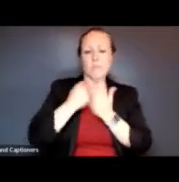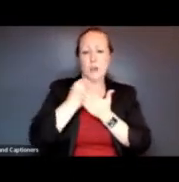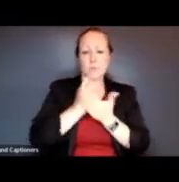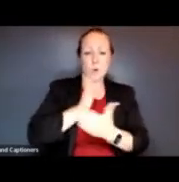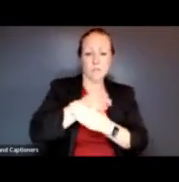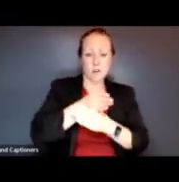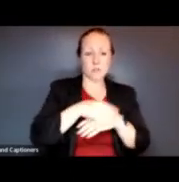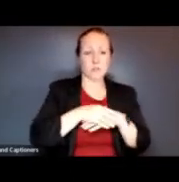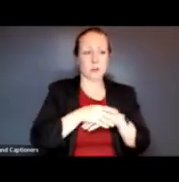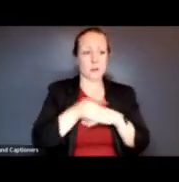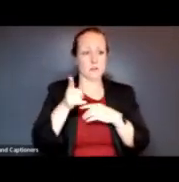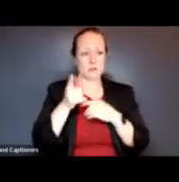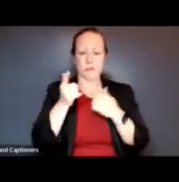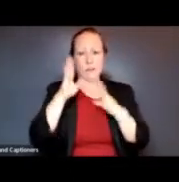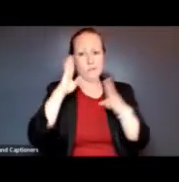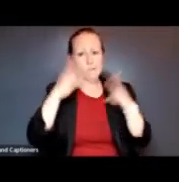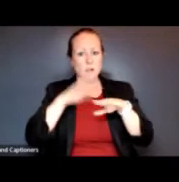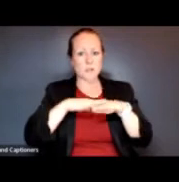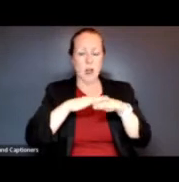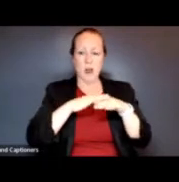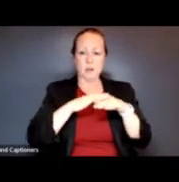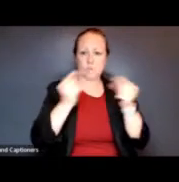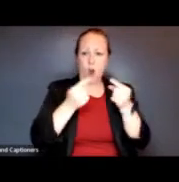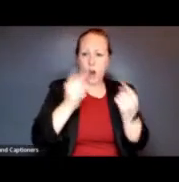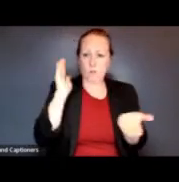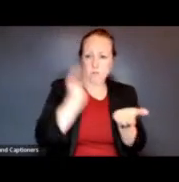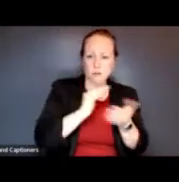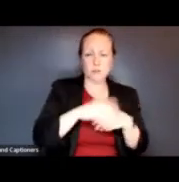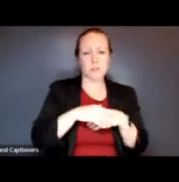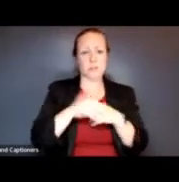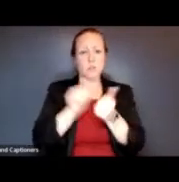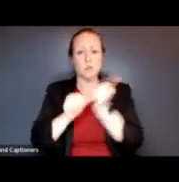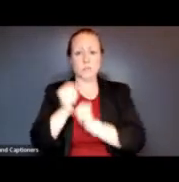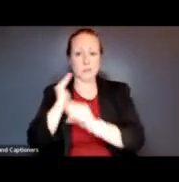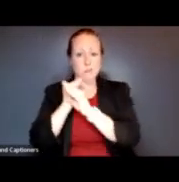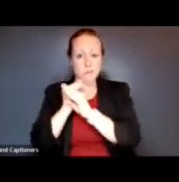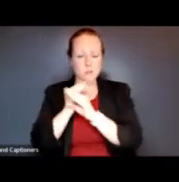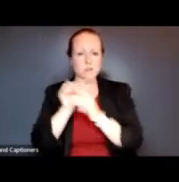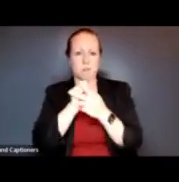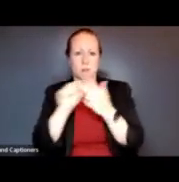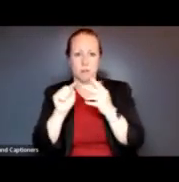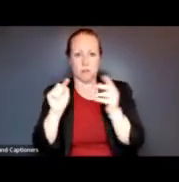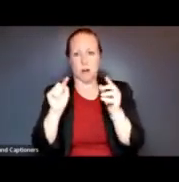harm reduction, suicide prevention are key. And they may need much more training. And it